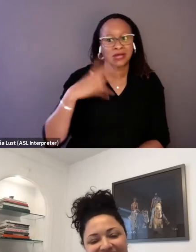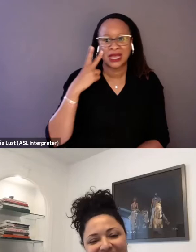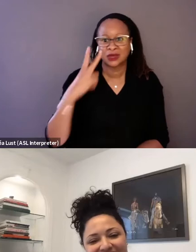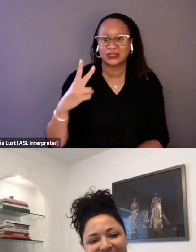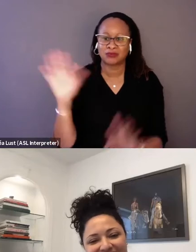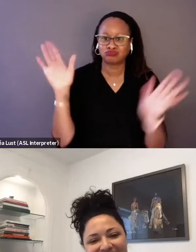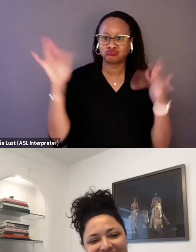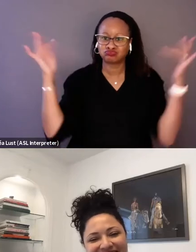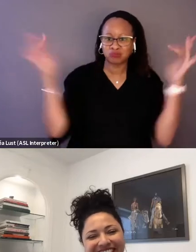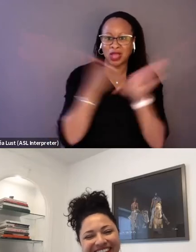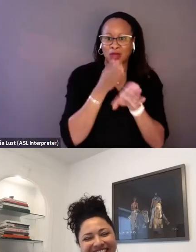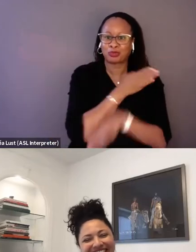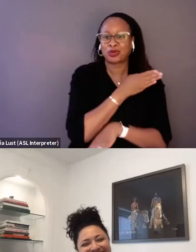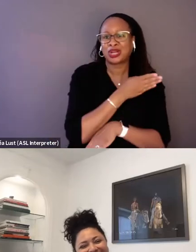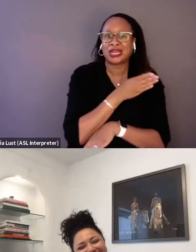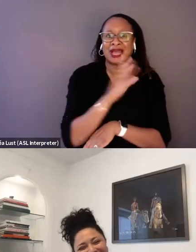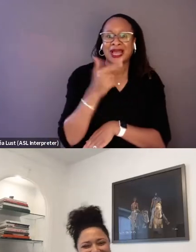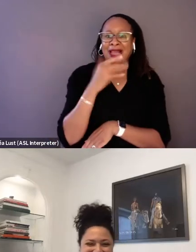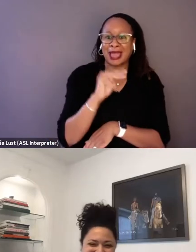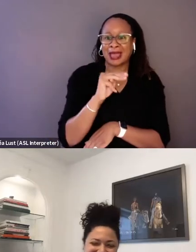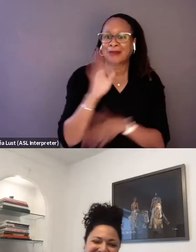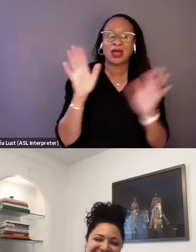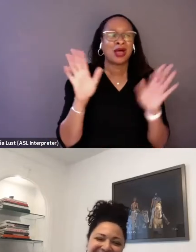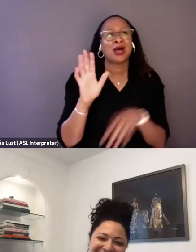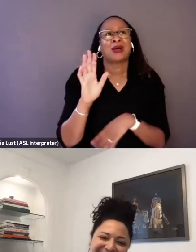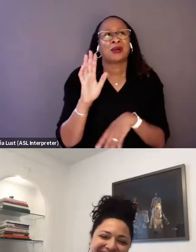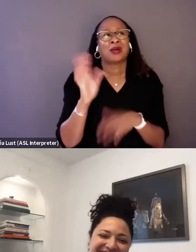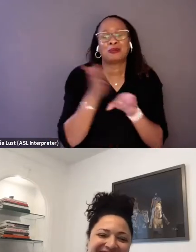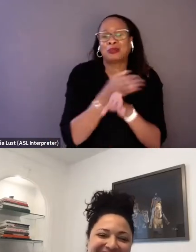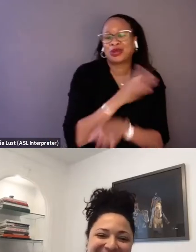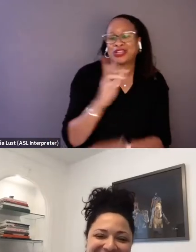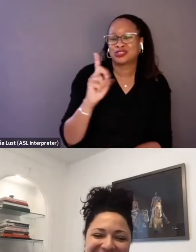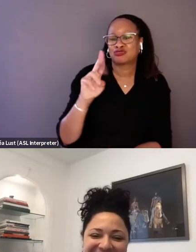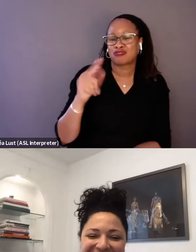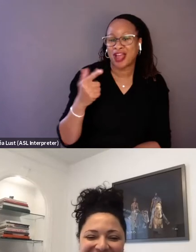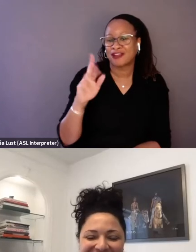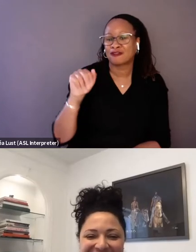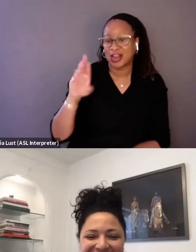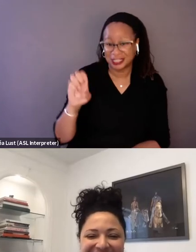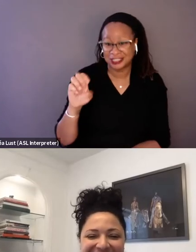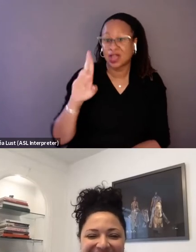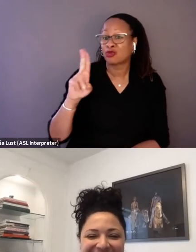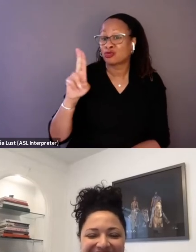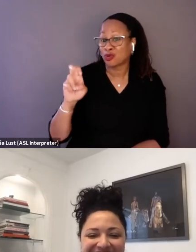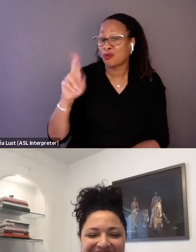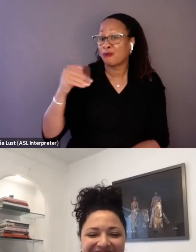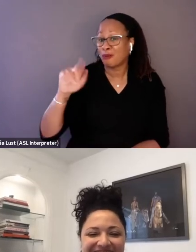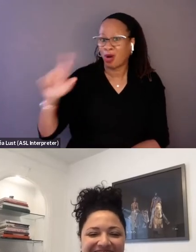a pre-drag race RuPaul, you know, which I know a lot of the kids don't know about that era of RuPaul